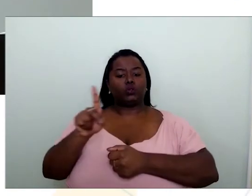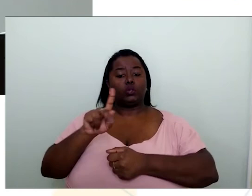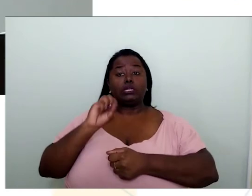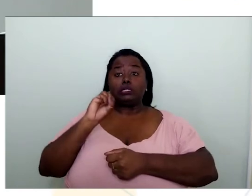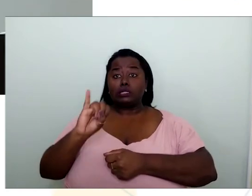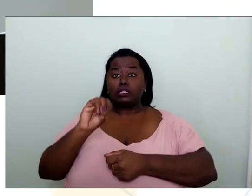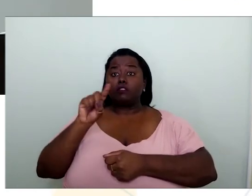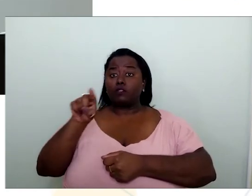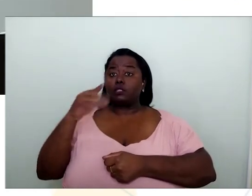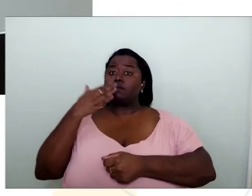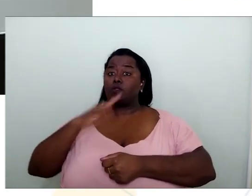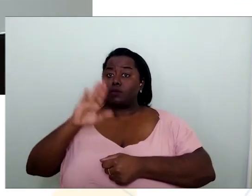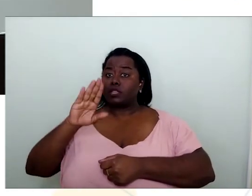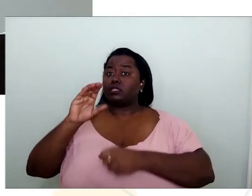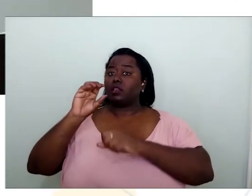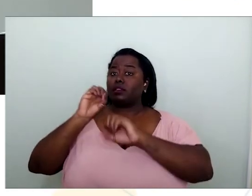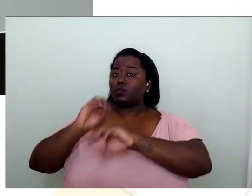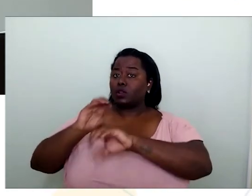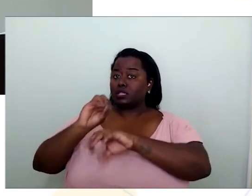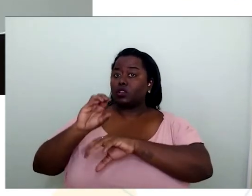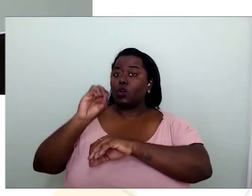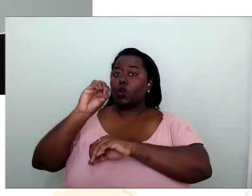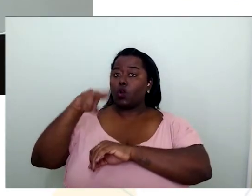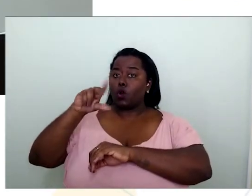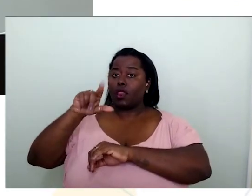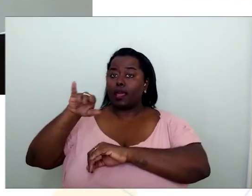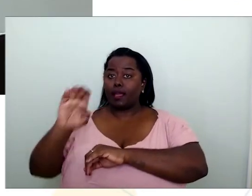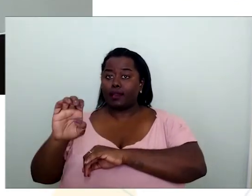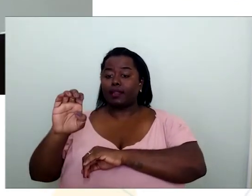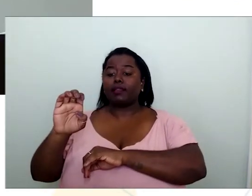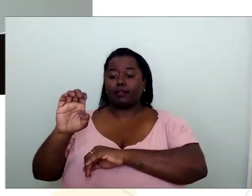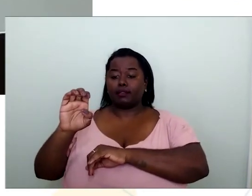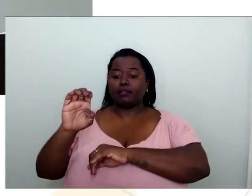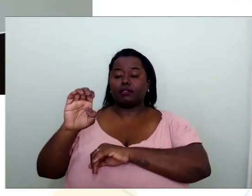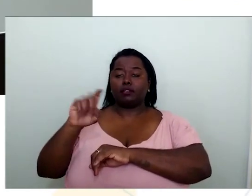if we are promising online education to our student is is a major weakness and